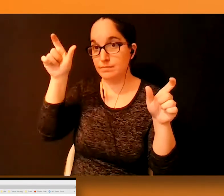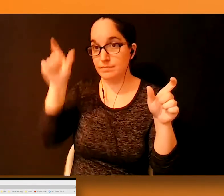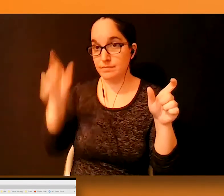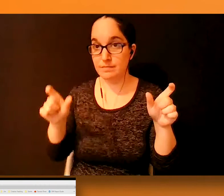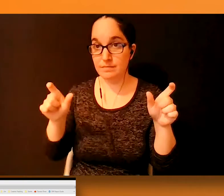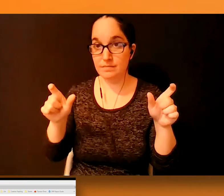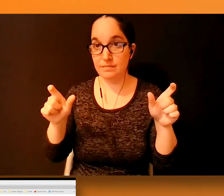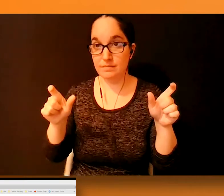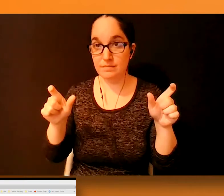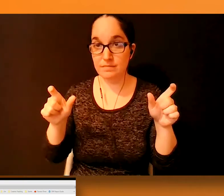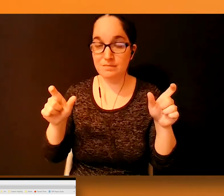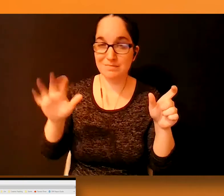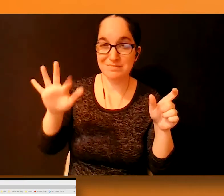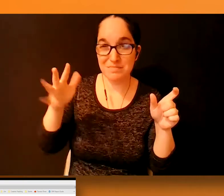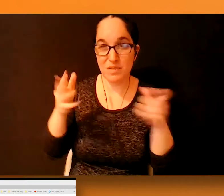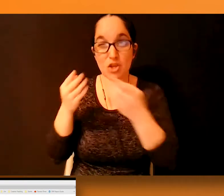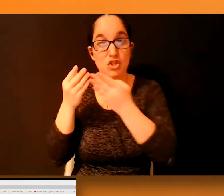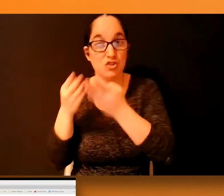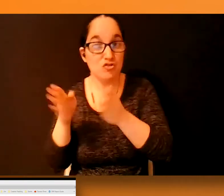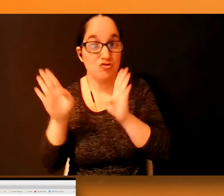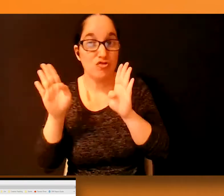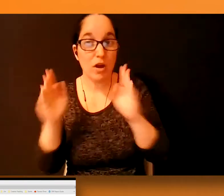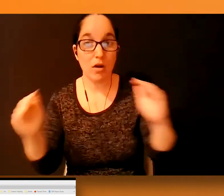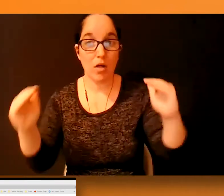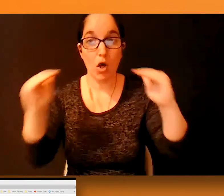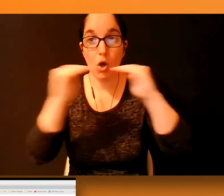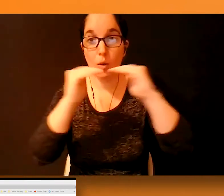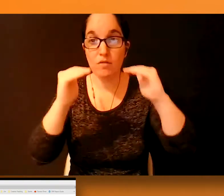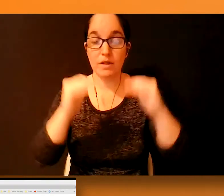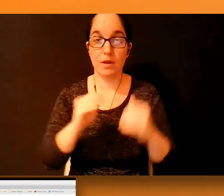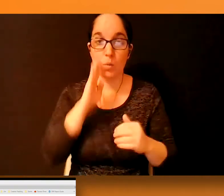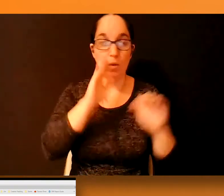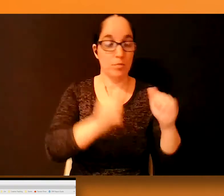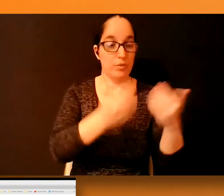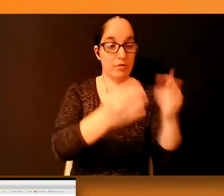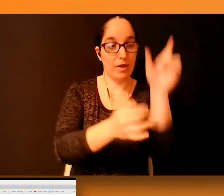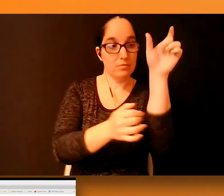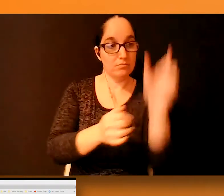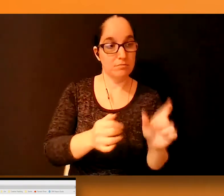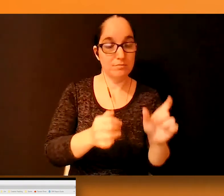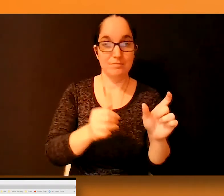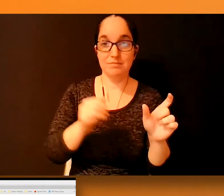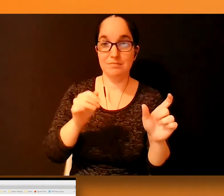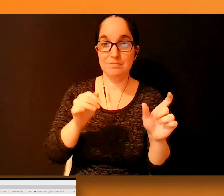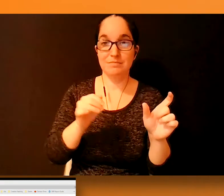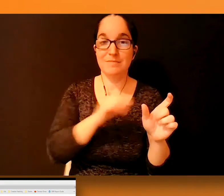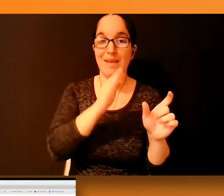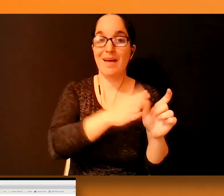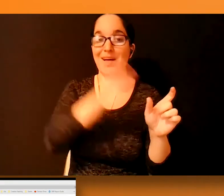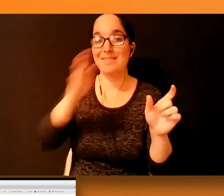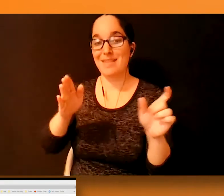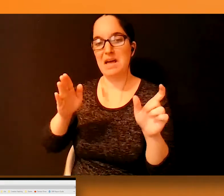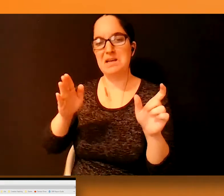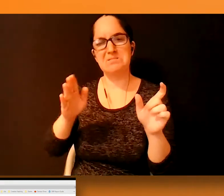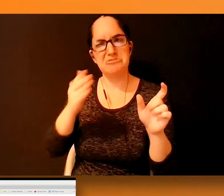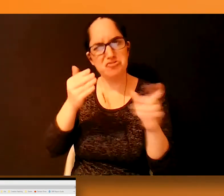the Lexile level on one side and the general equivalent grade level on the other side.